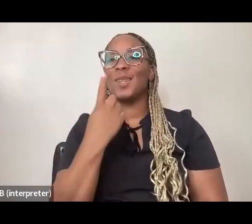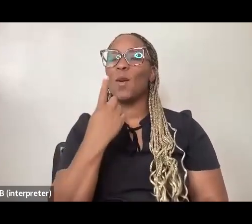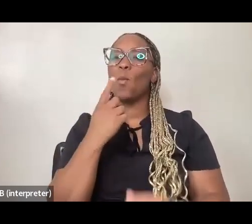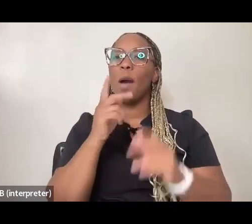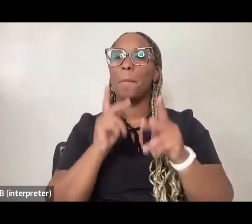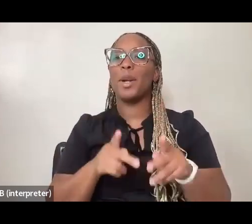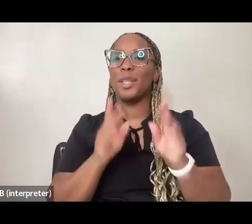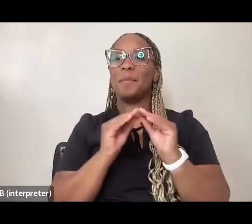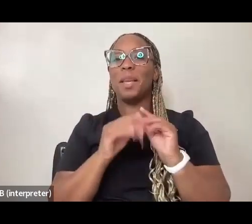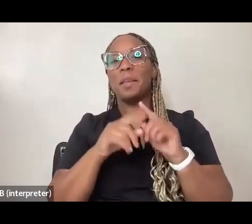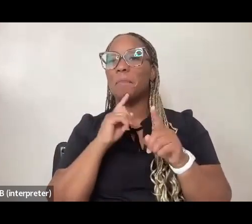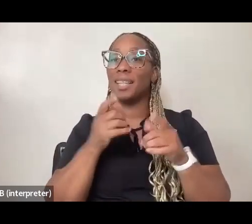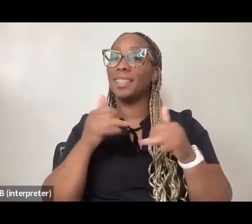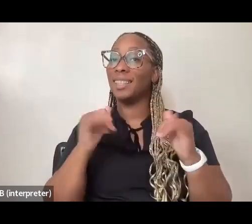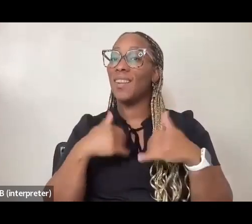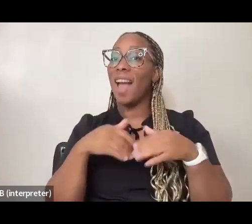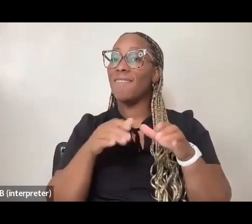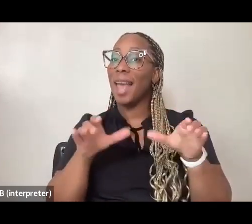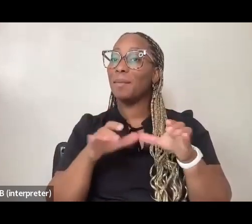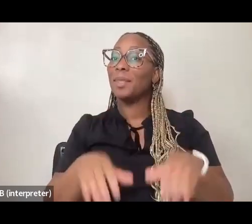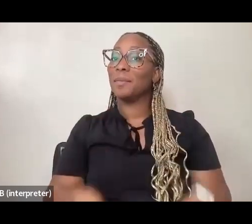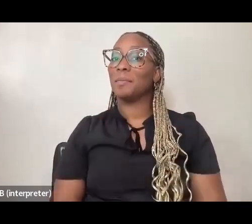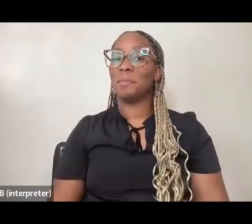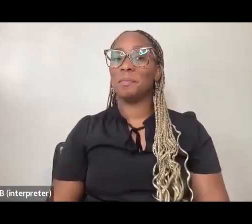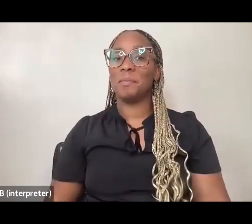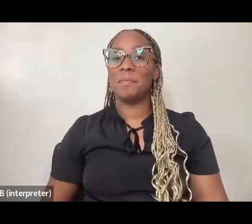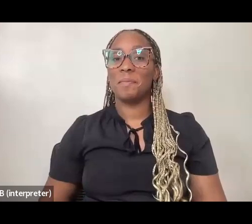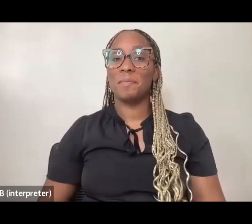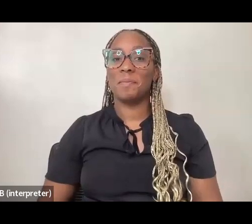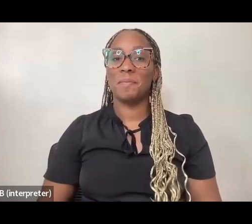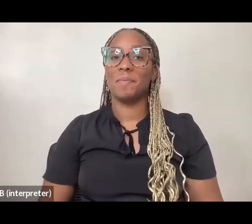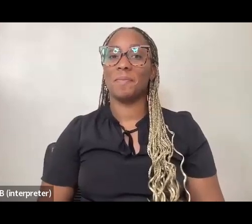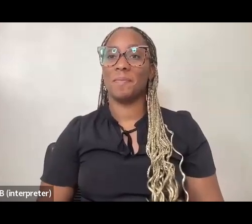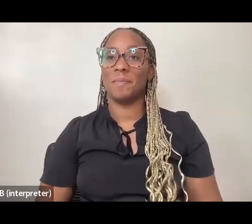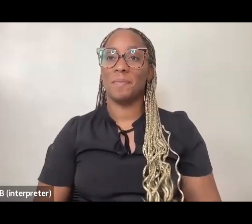the captions still worked under those circumstances.